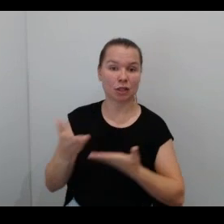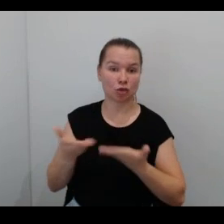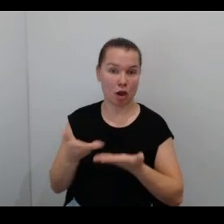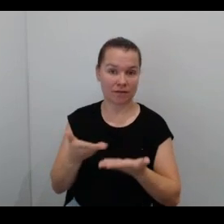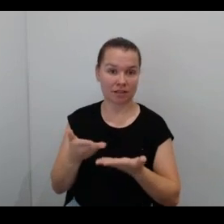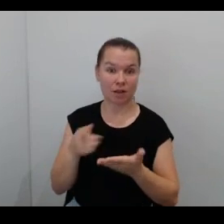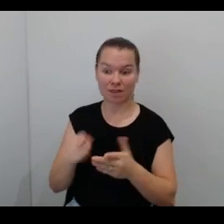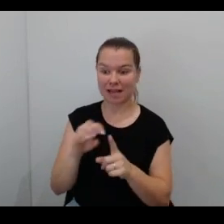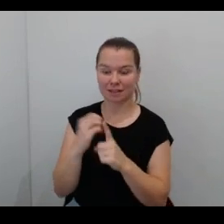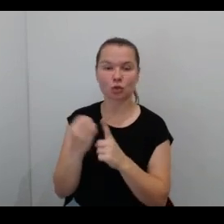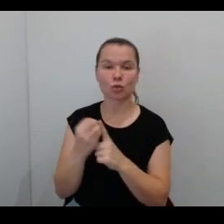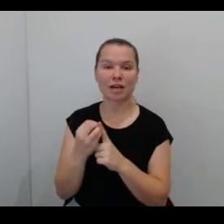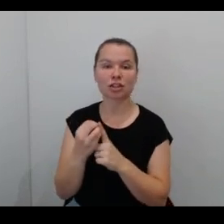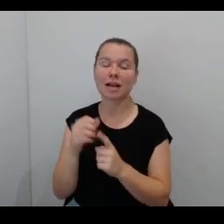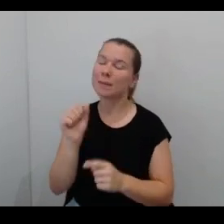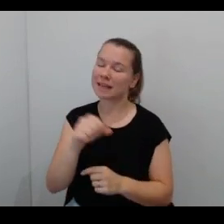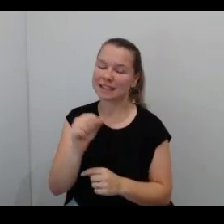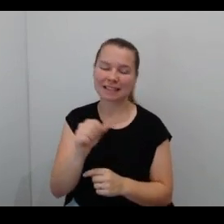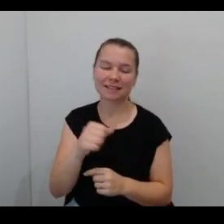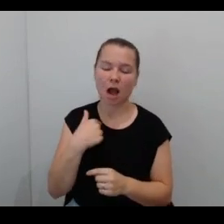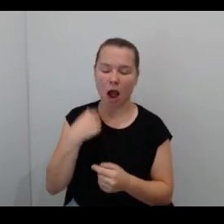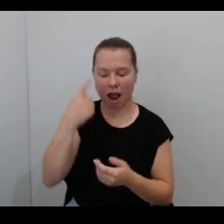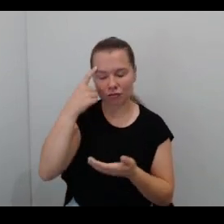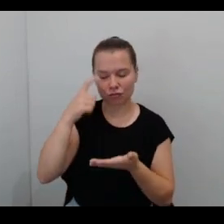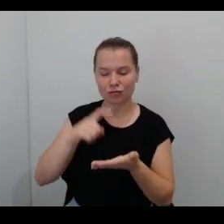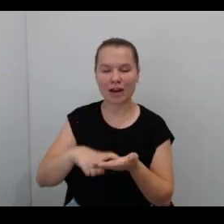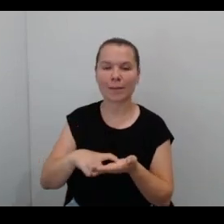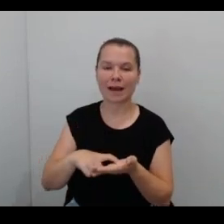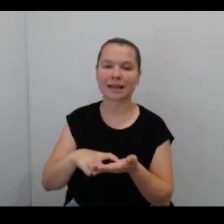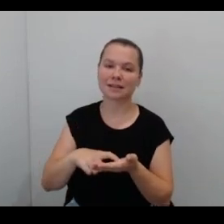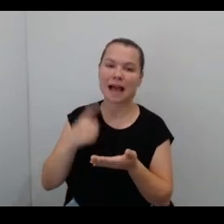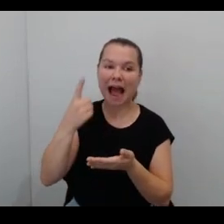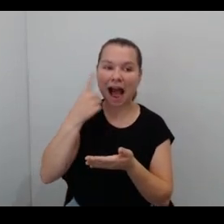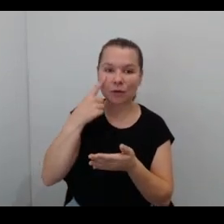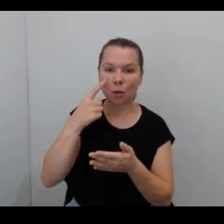I definitely would recommend looking at the money smart website.